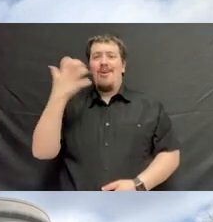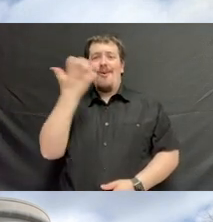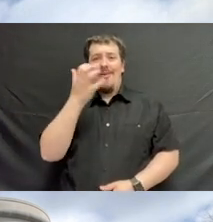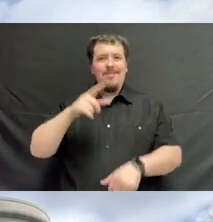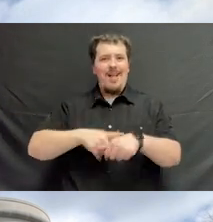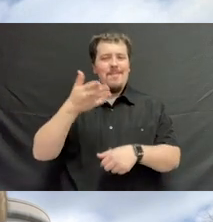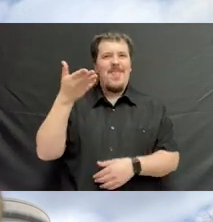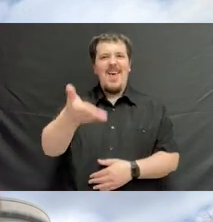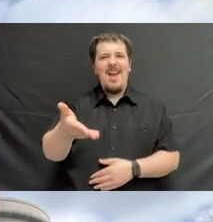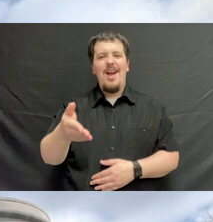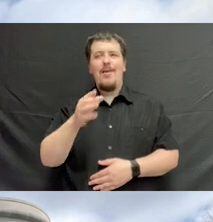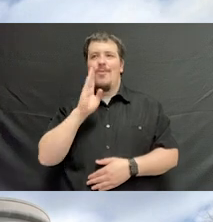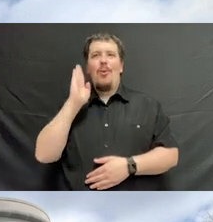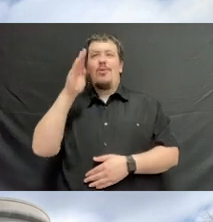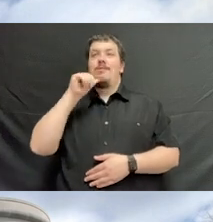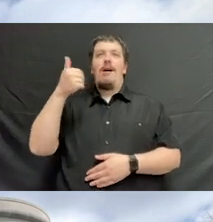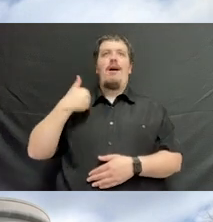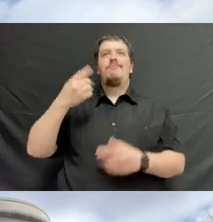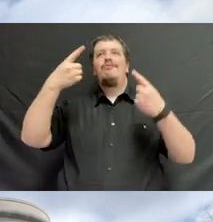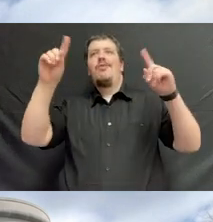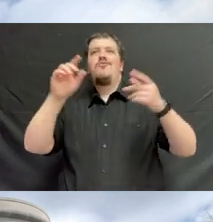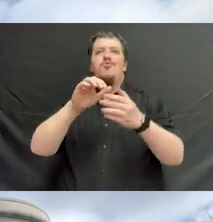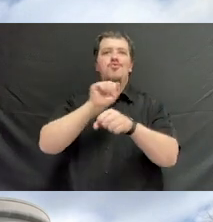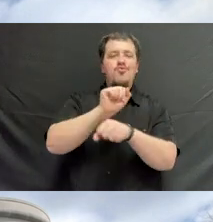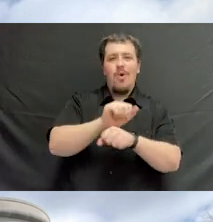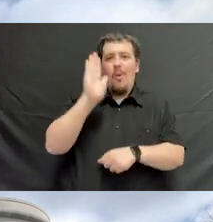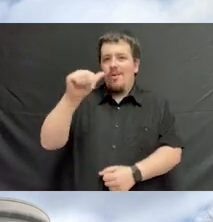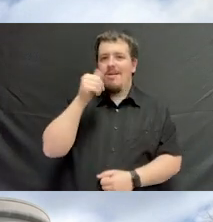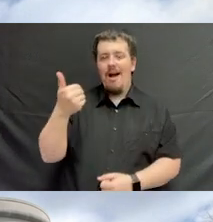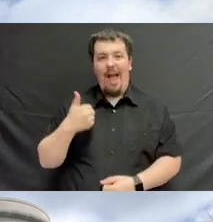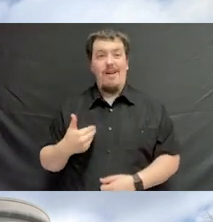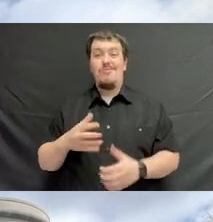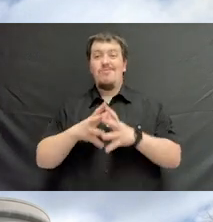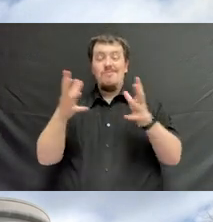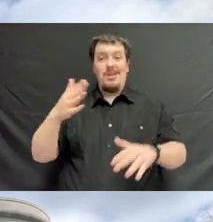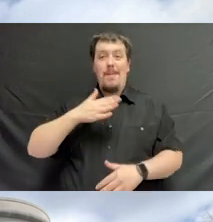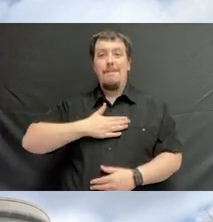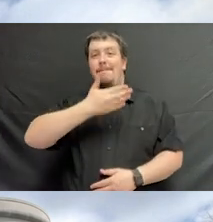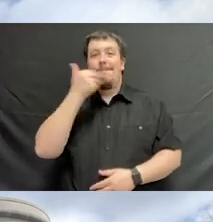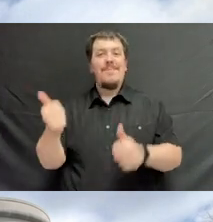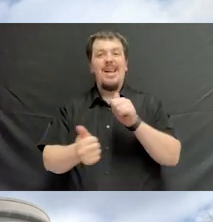I would not have the career I've had. I would not have some of my greatest friends,